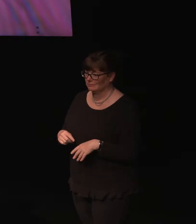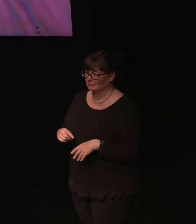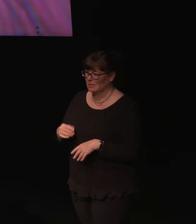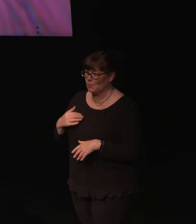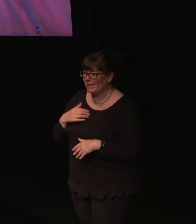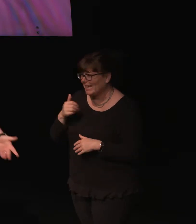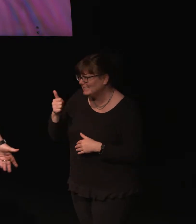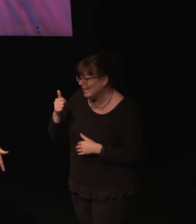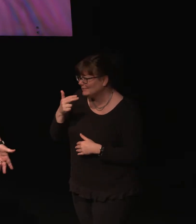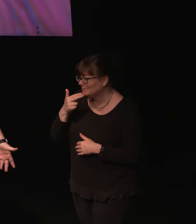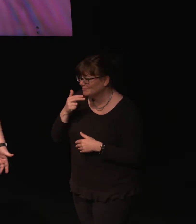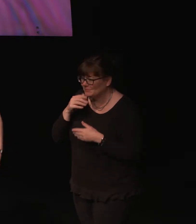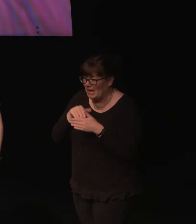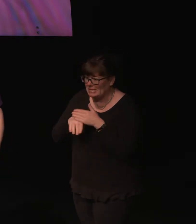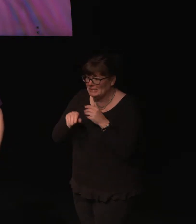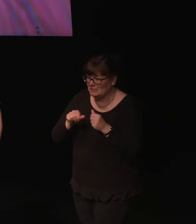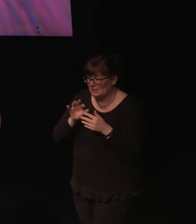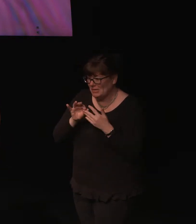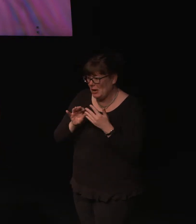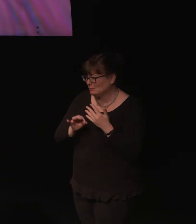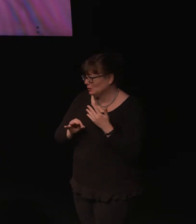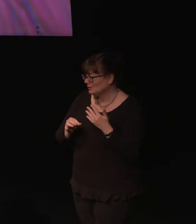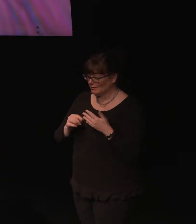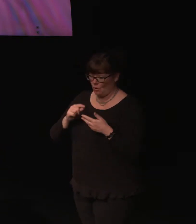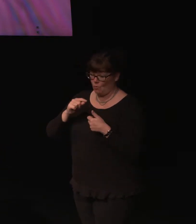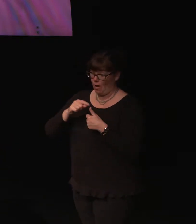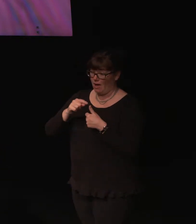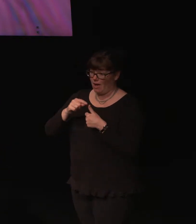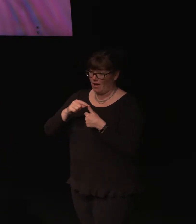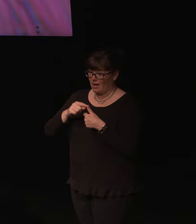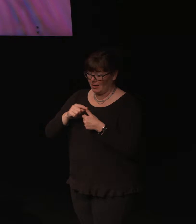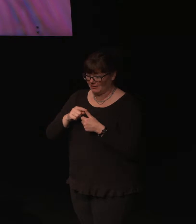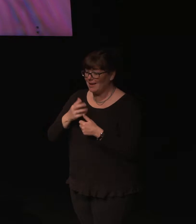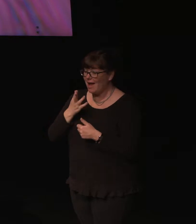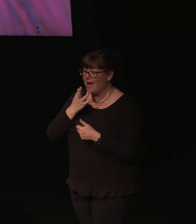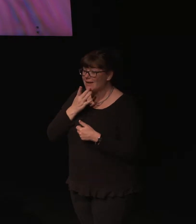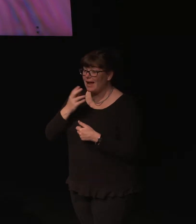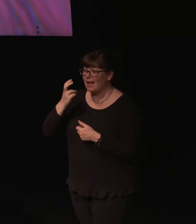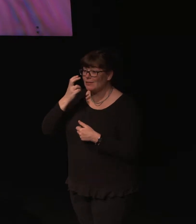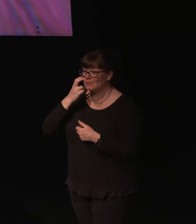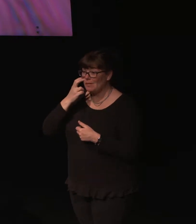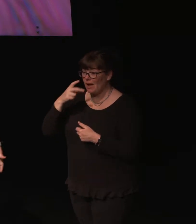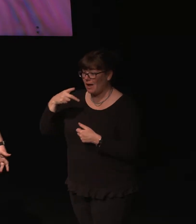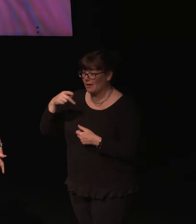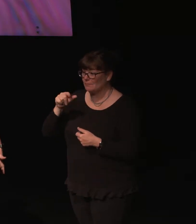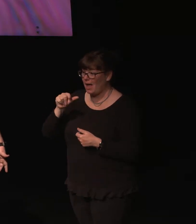one of which we decided to go in and make a color blind palette for ten different color blind types.